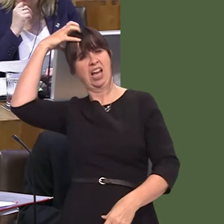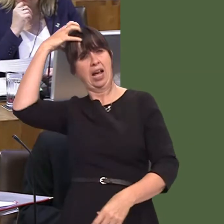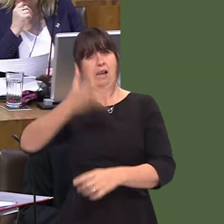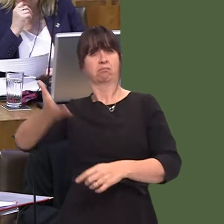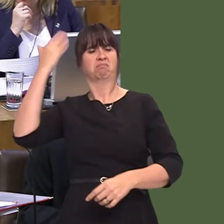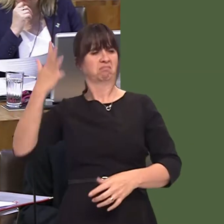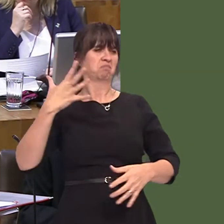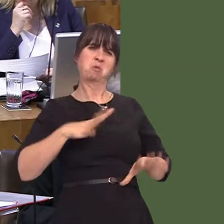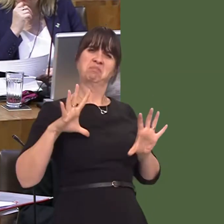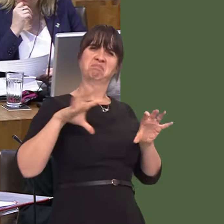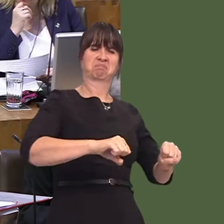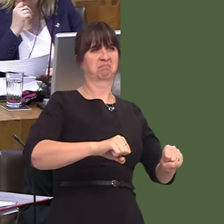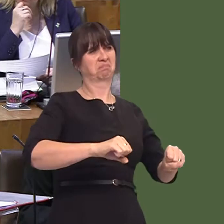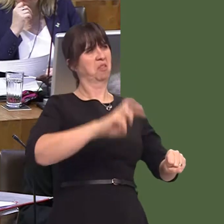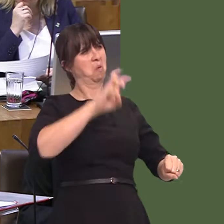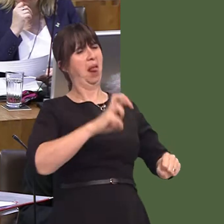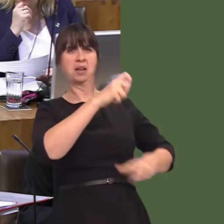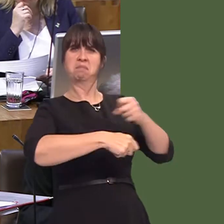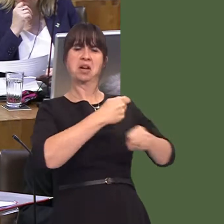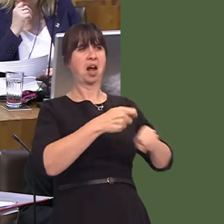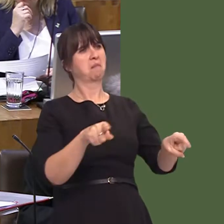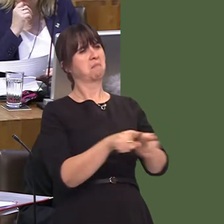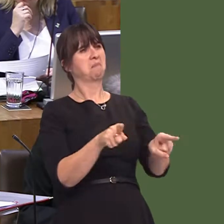turn Wales into some kind of fortress.